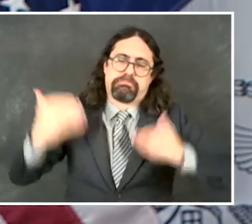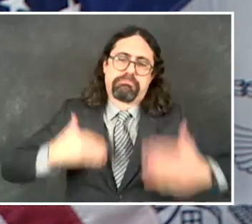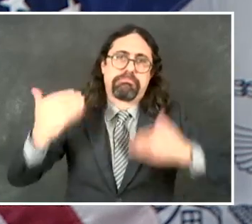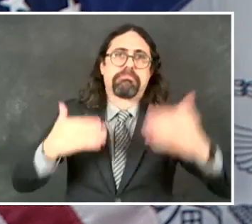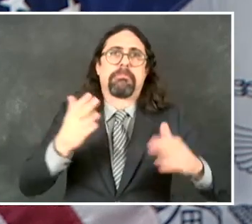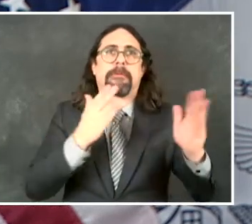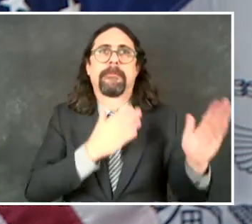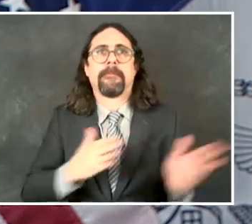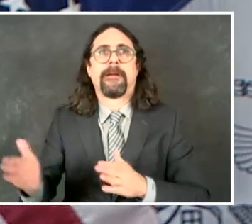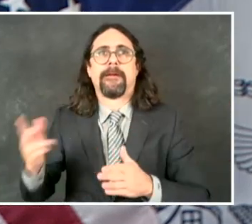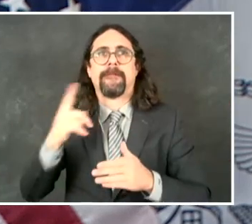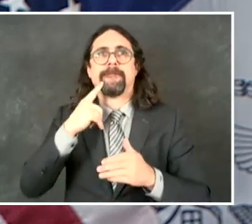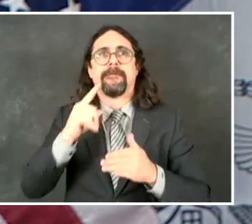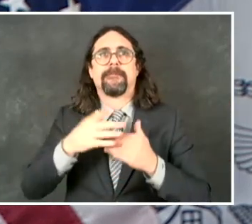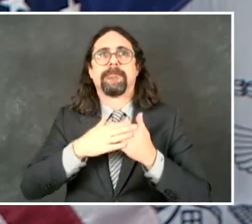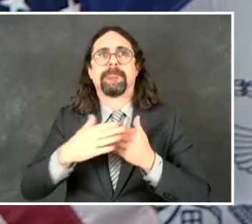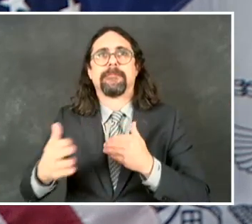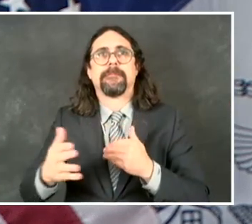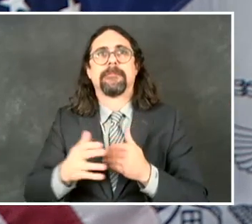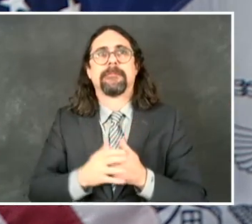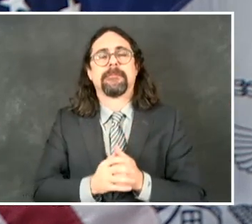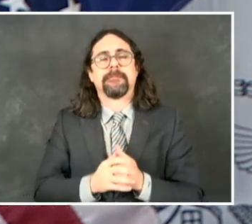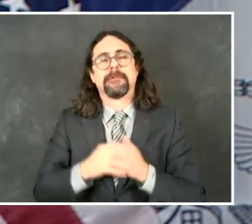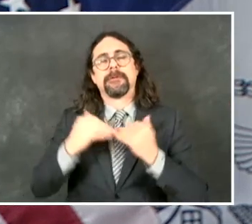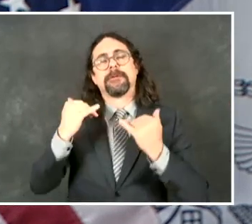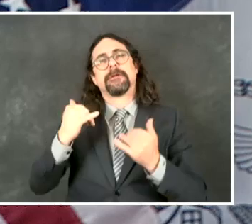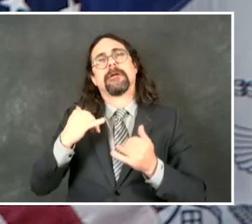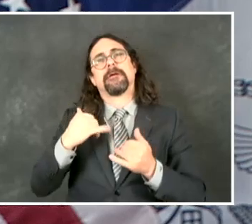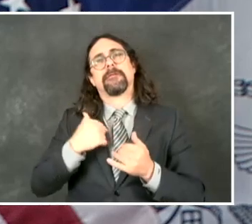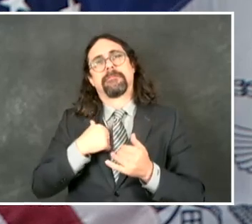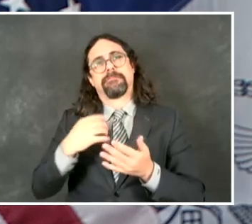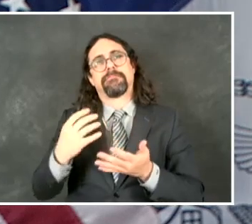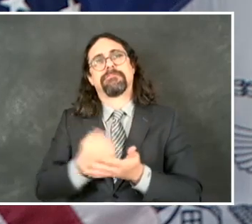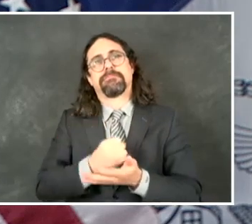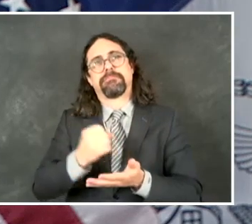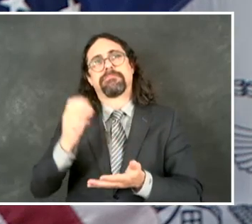STRATEGY. I THINK IT'S GOING BTOEA GAME CHANGER FOR NEW YORK CITY.